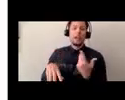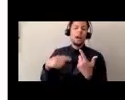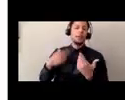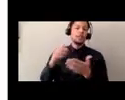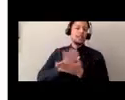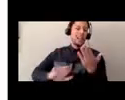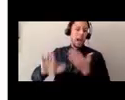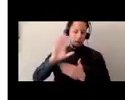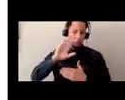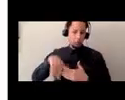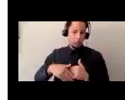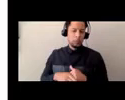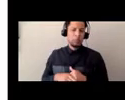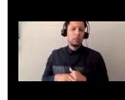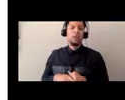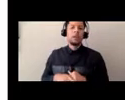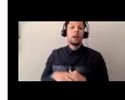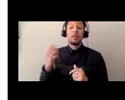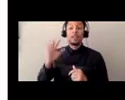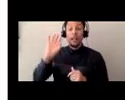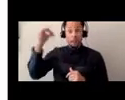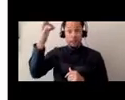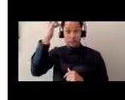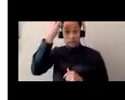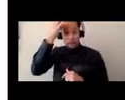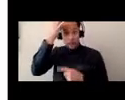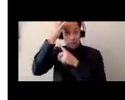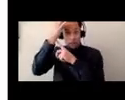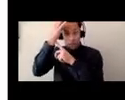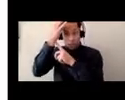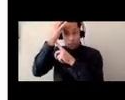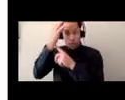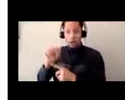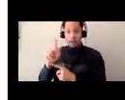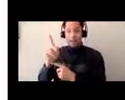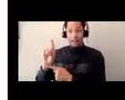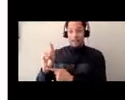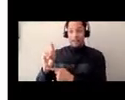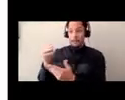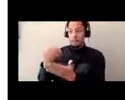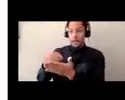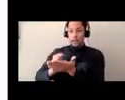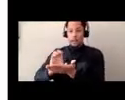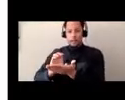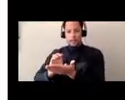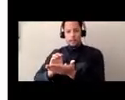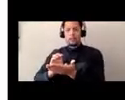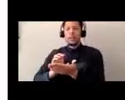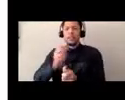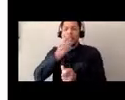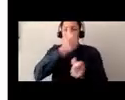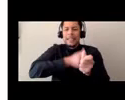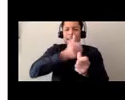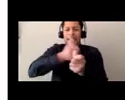You don't take federal financial aid and give everyone $2.00. It's based on need.